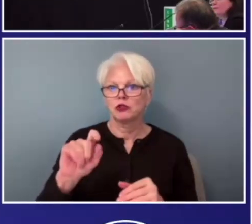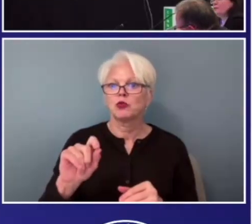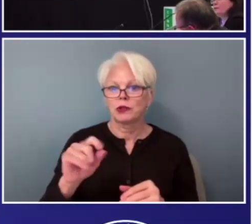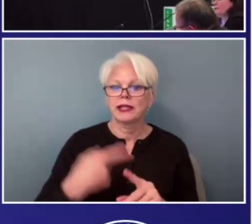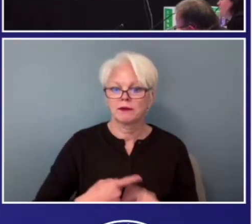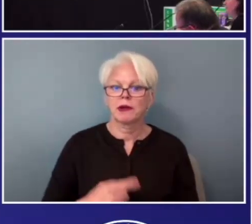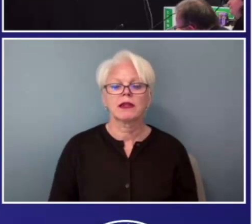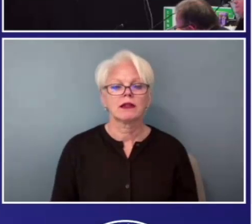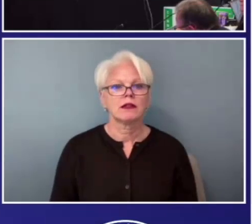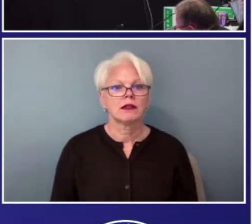Thank you, Eric. Sure.